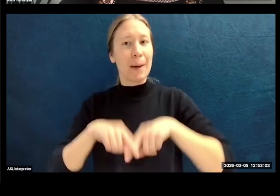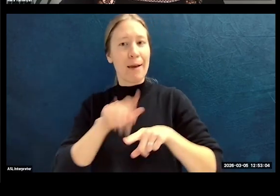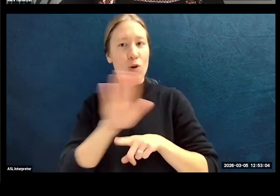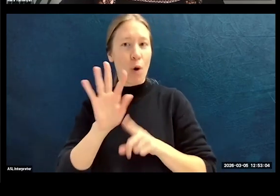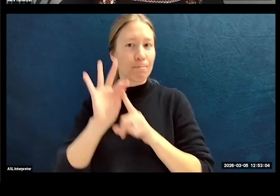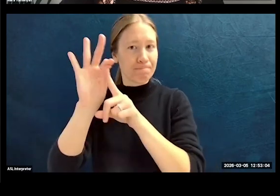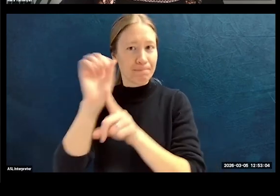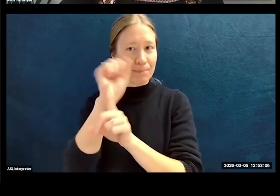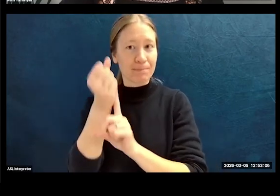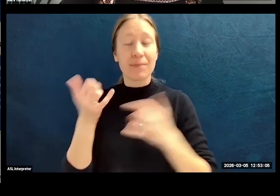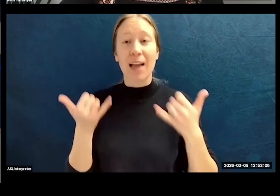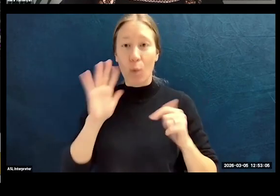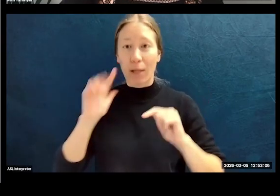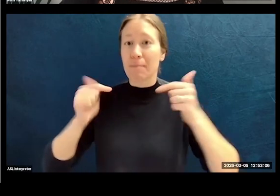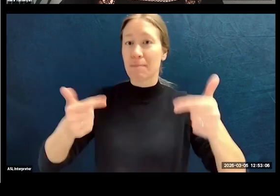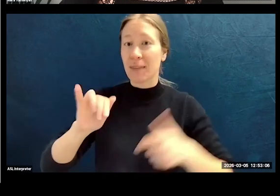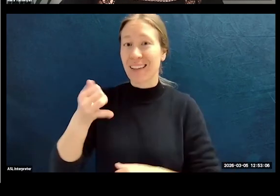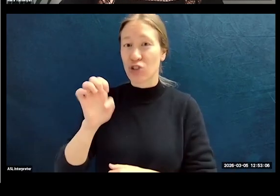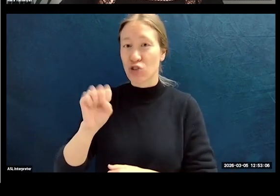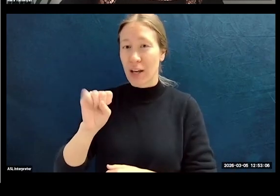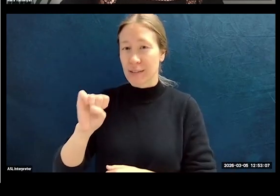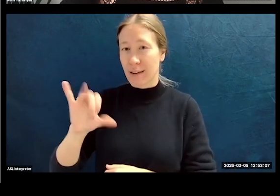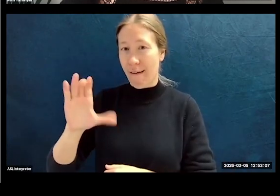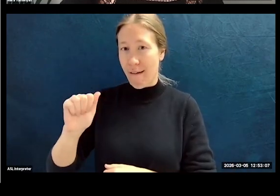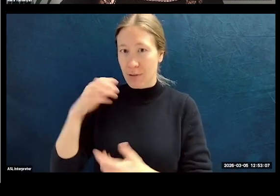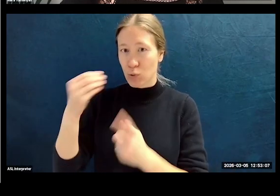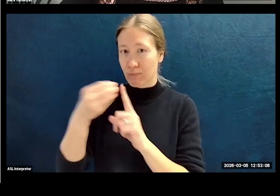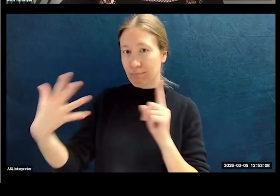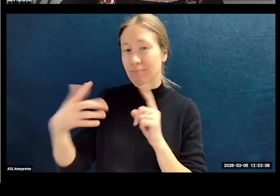to talk a little bit about tagging rules.